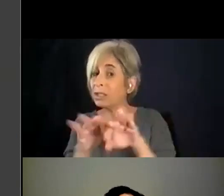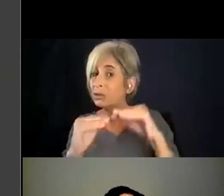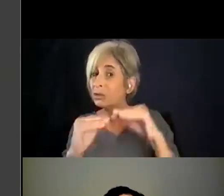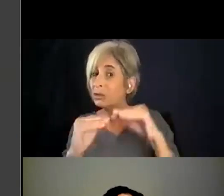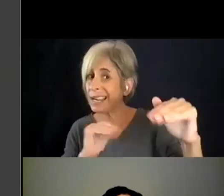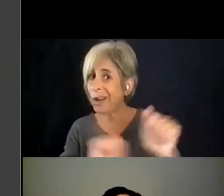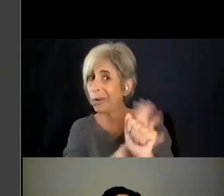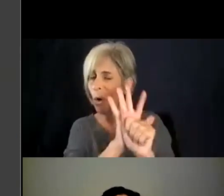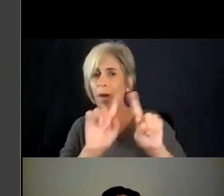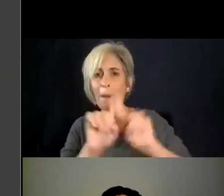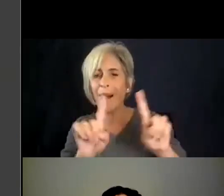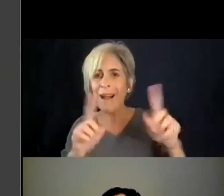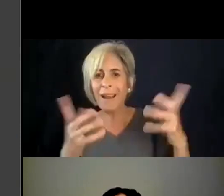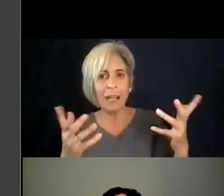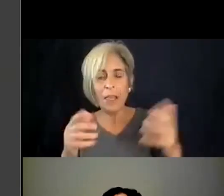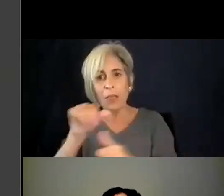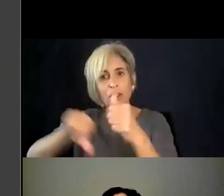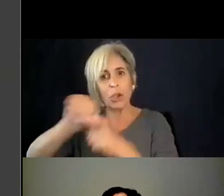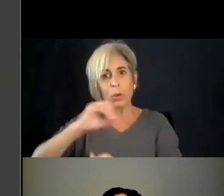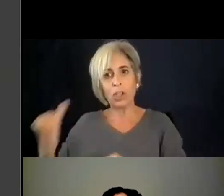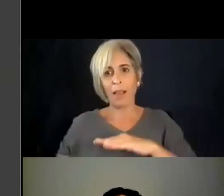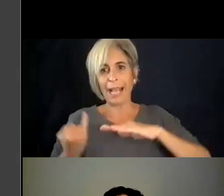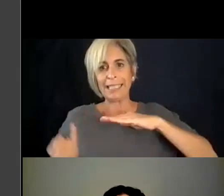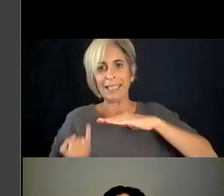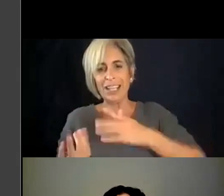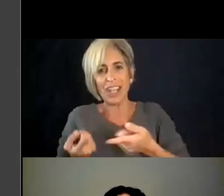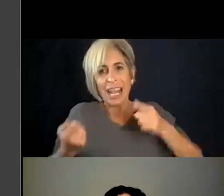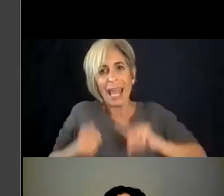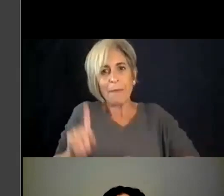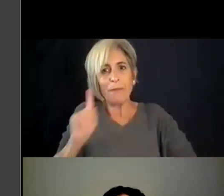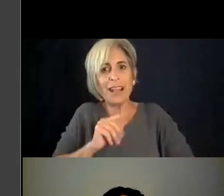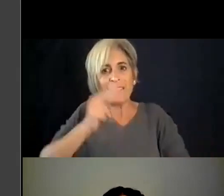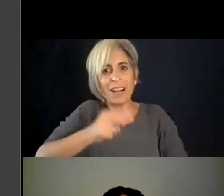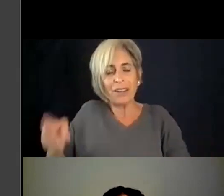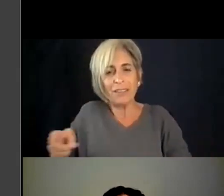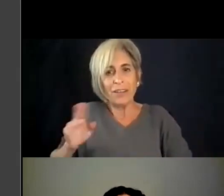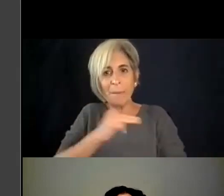they do significantly compound the social isolation that exists for deaf and hard of hearing community members.